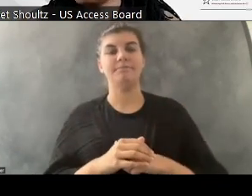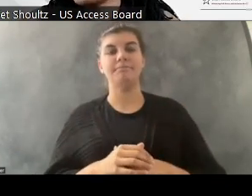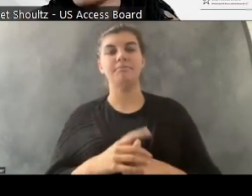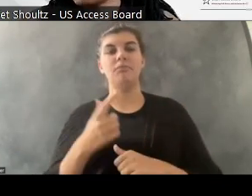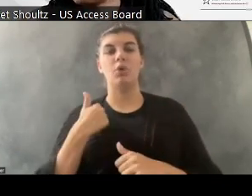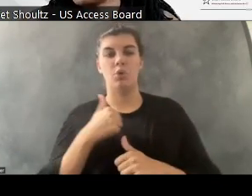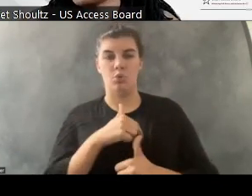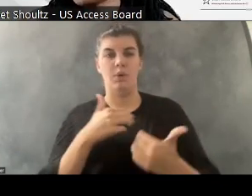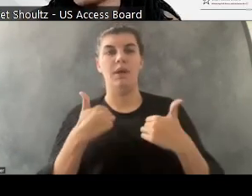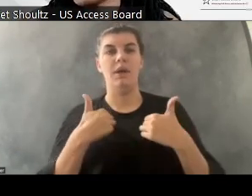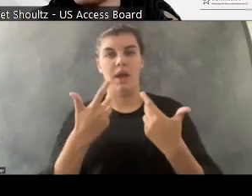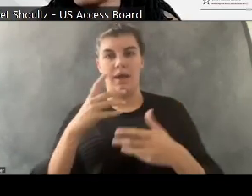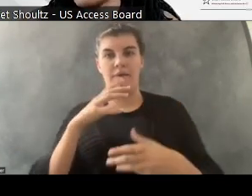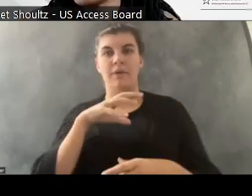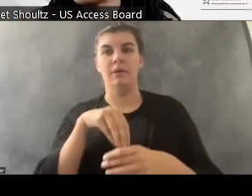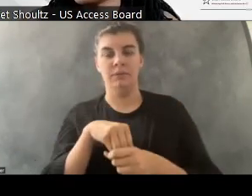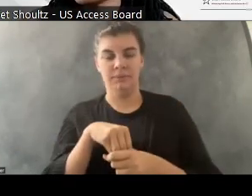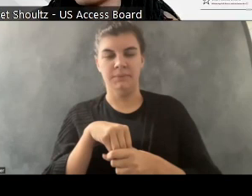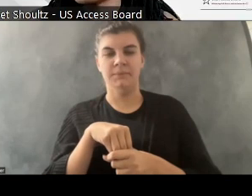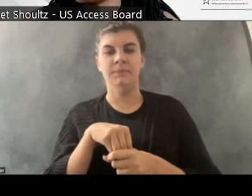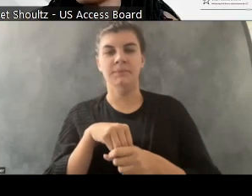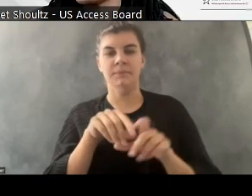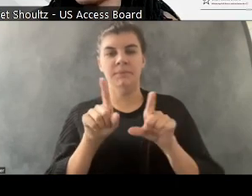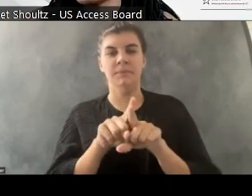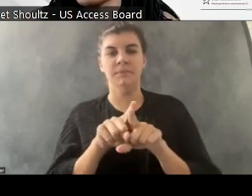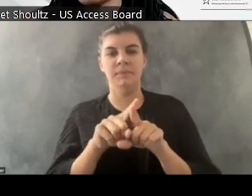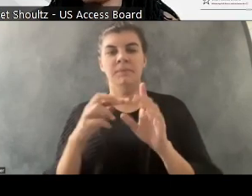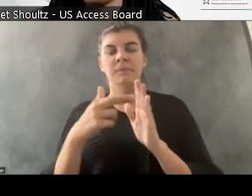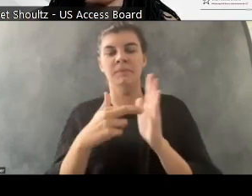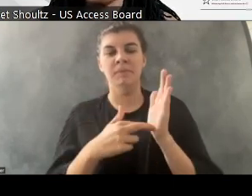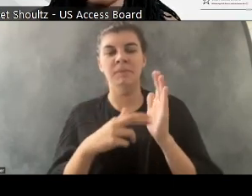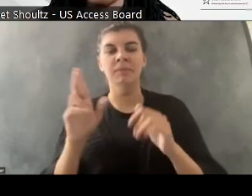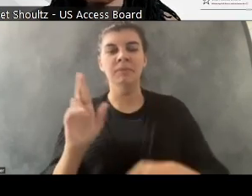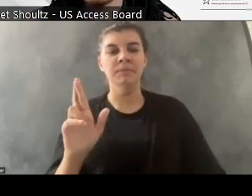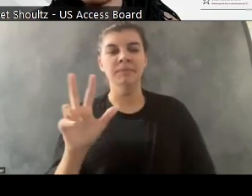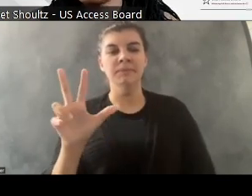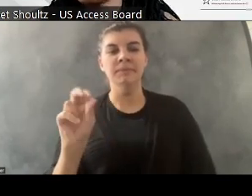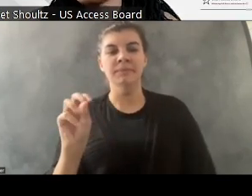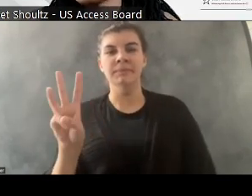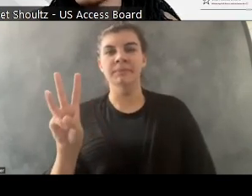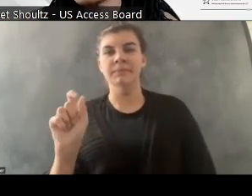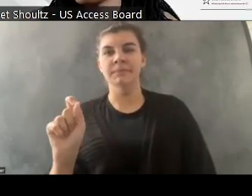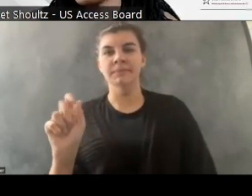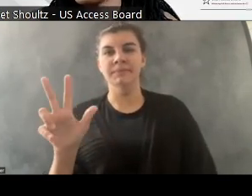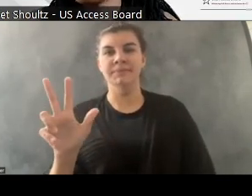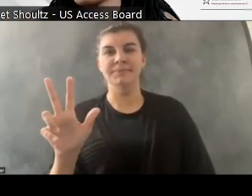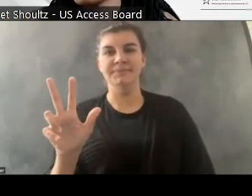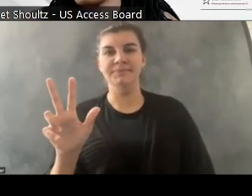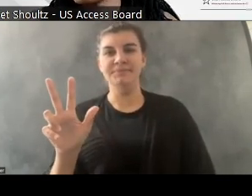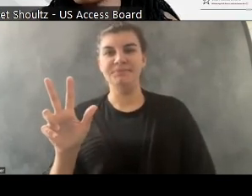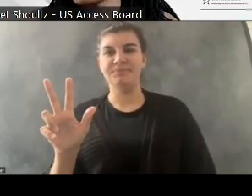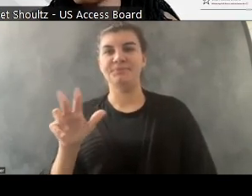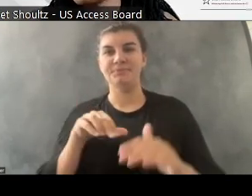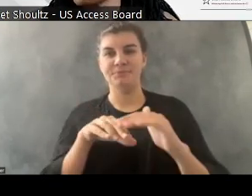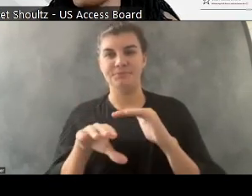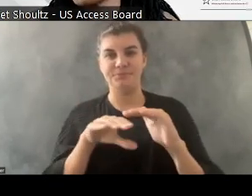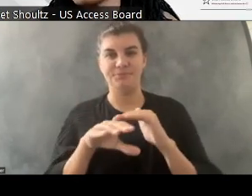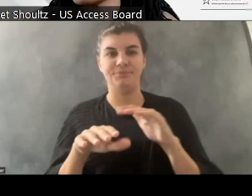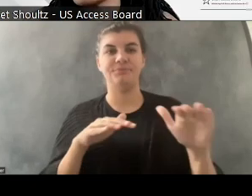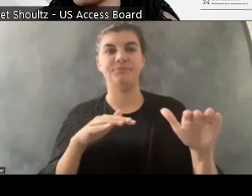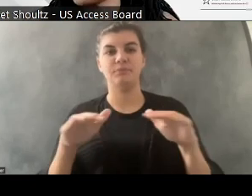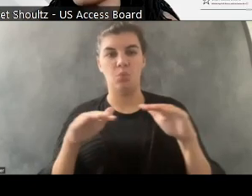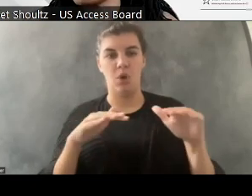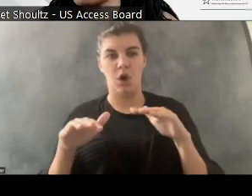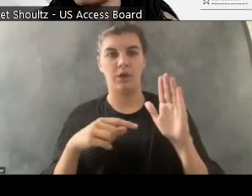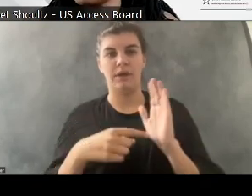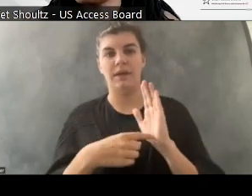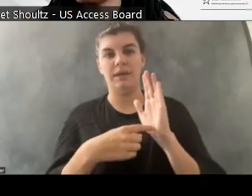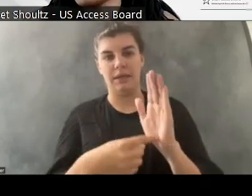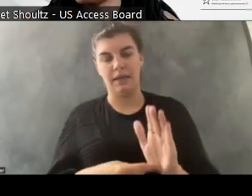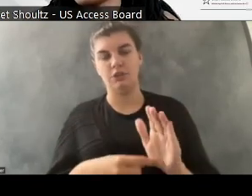We have incorporated that as a provision at R306.3 Accessible Walk Indication. We have